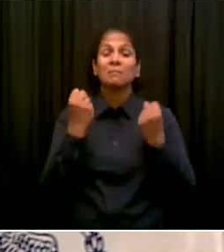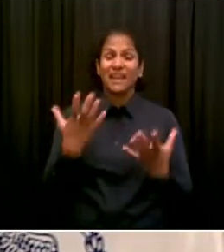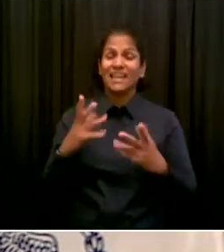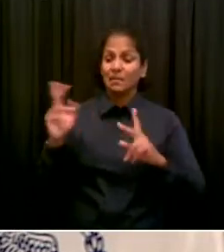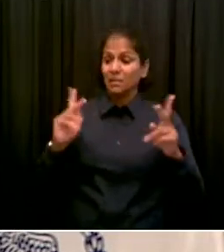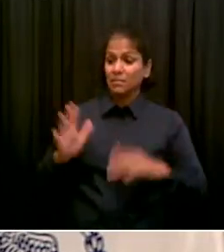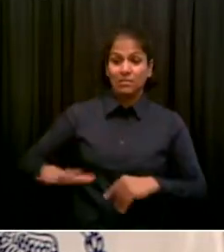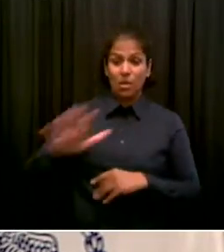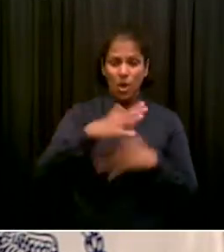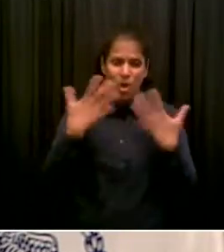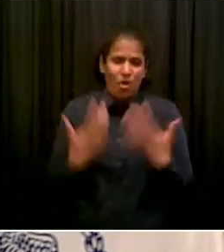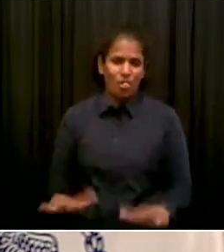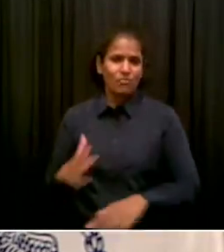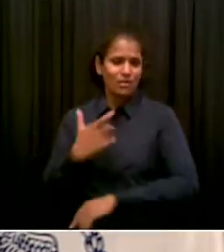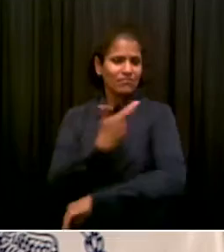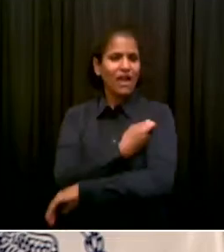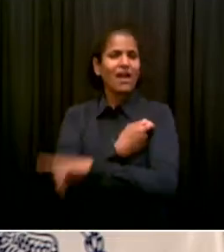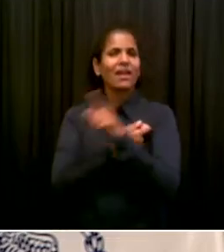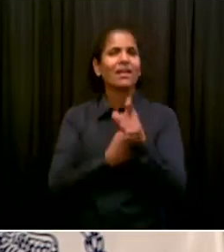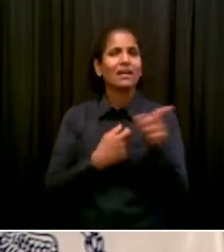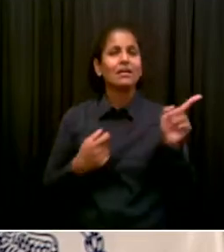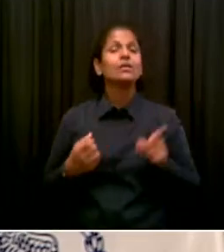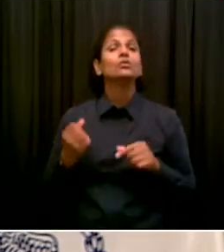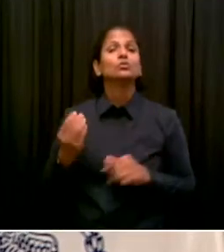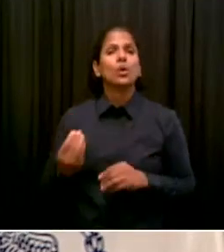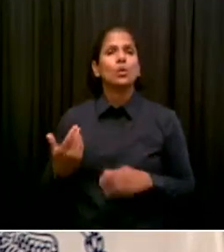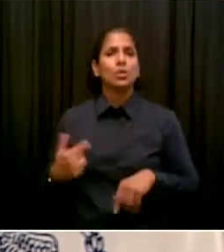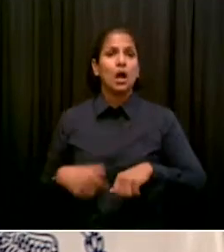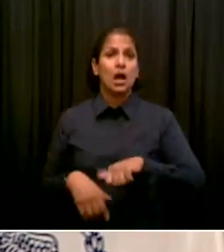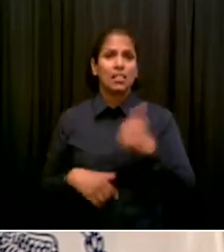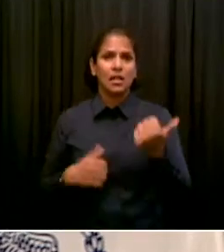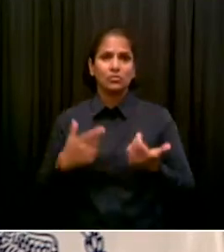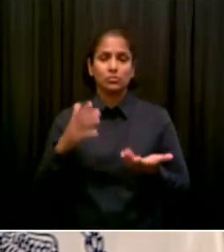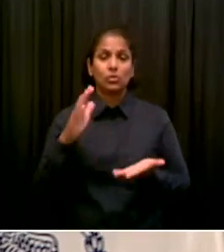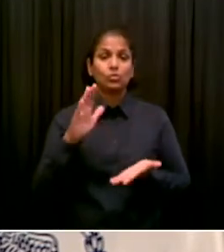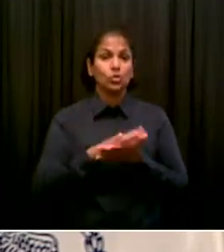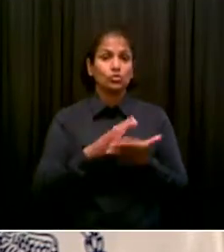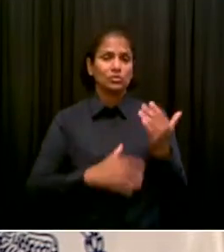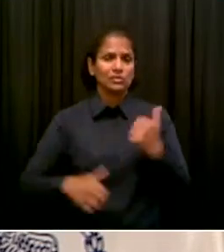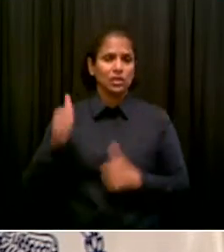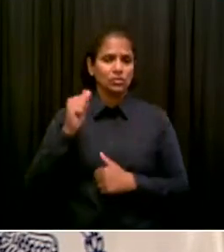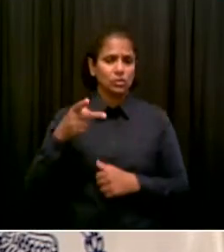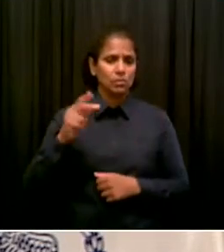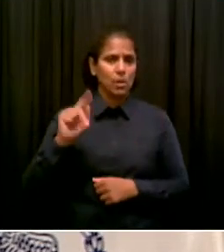OSALMTEV ERYONE CAN RECEIVE MEDICALLY. SO I WOULD LIKE TO DO TWO